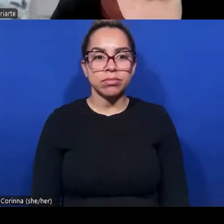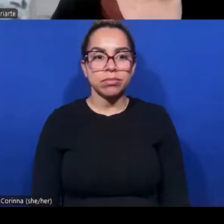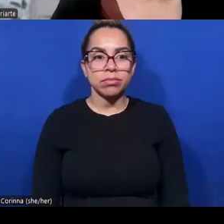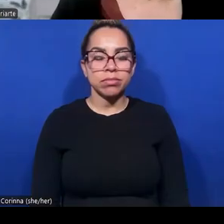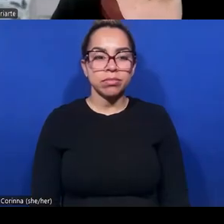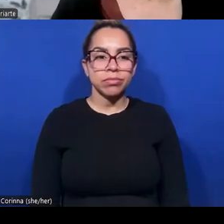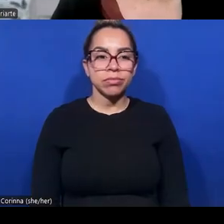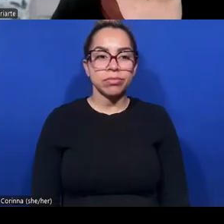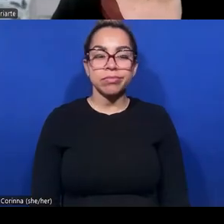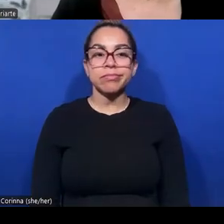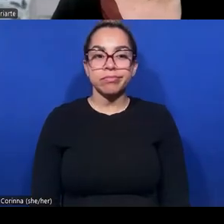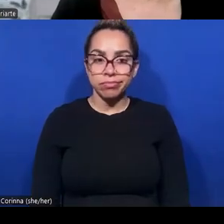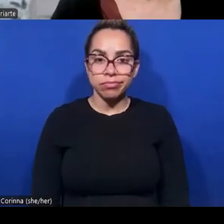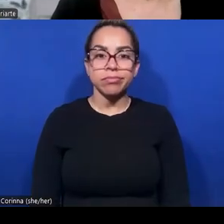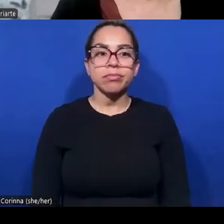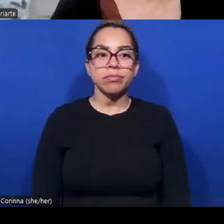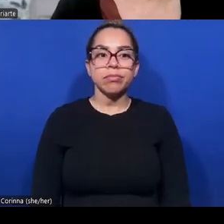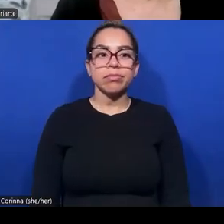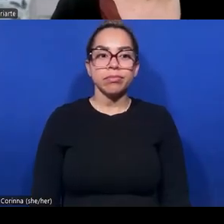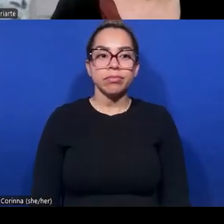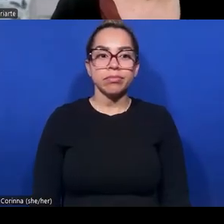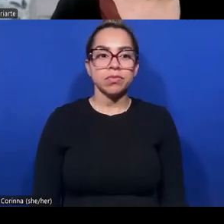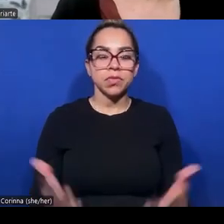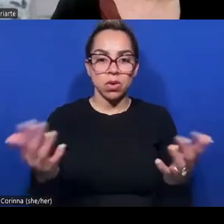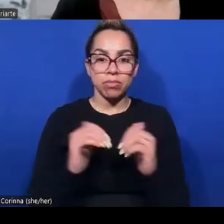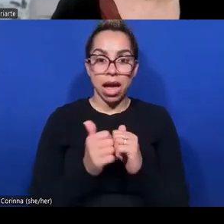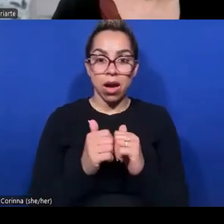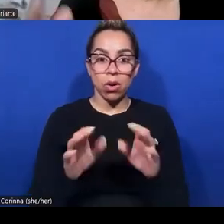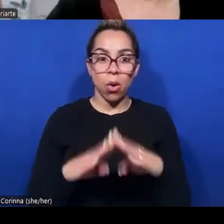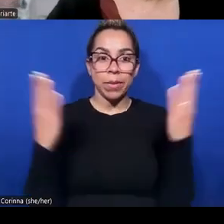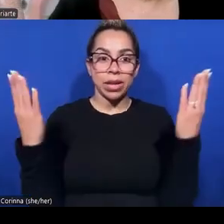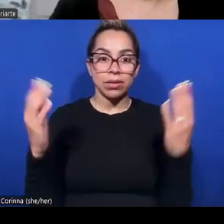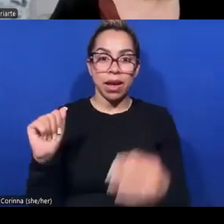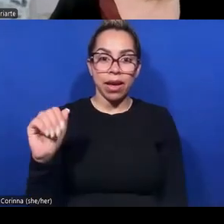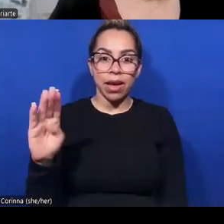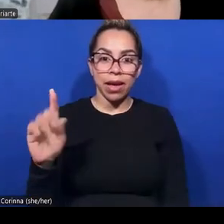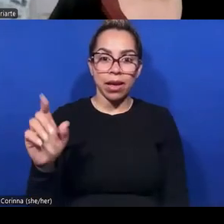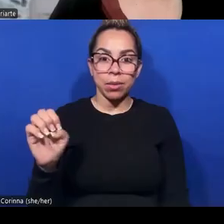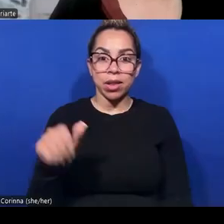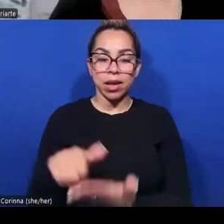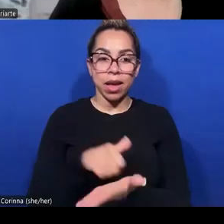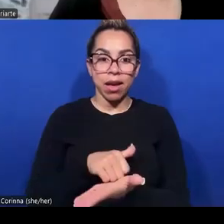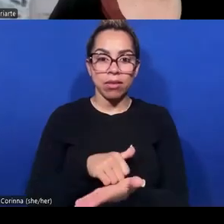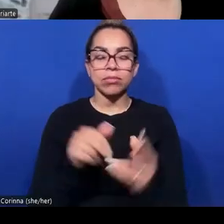So how do you open up an Able account? You go online,